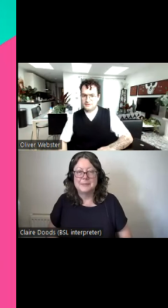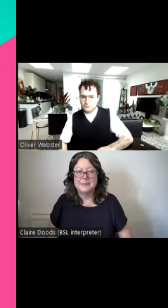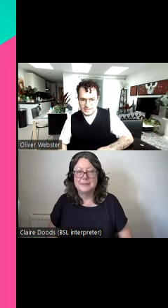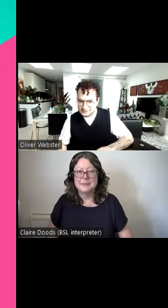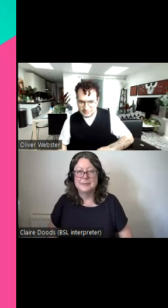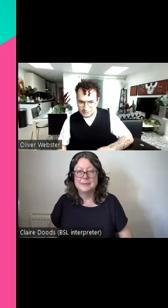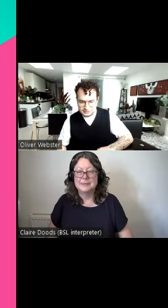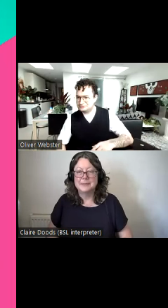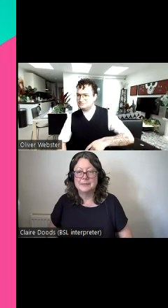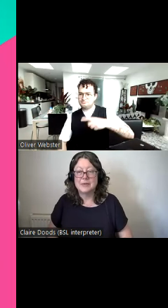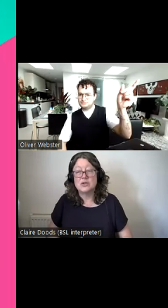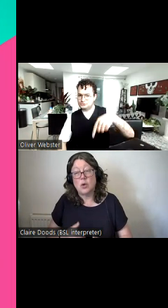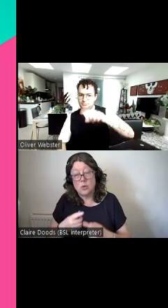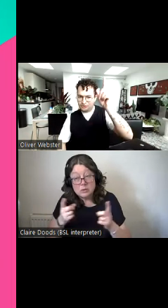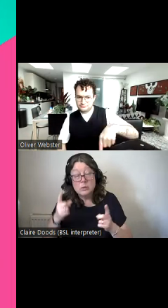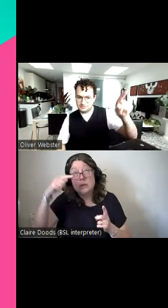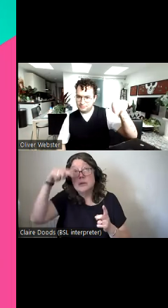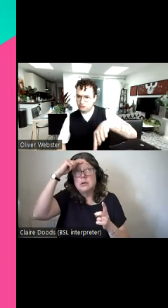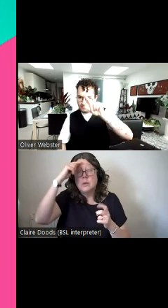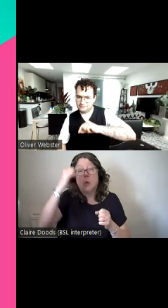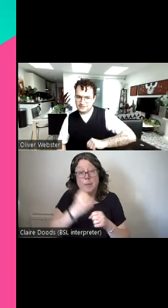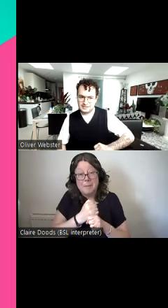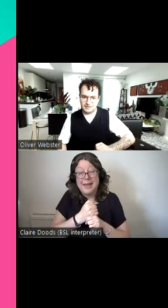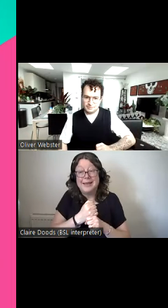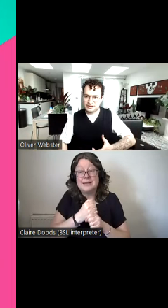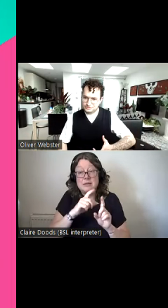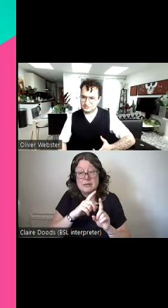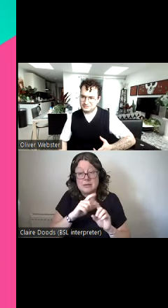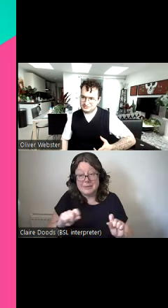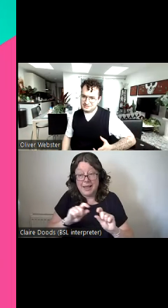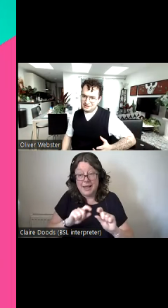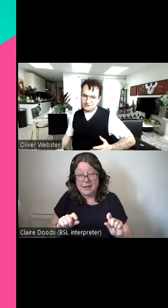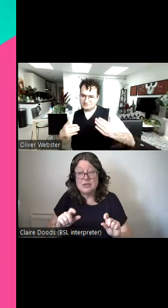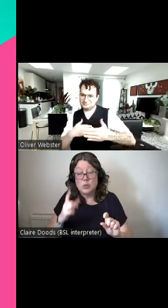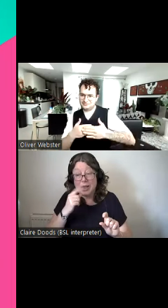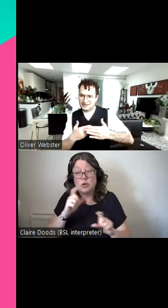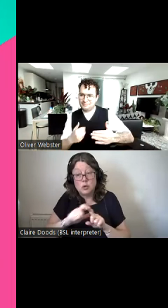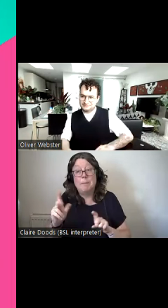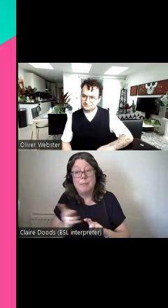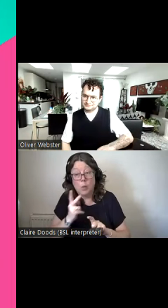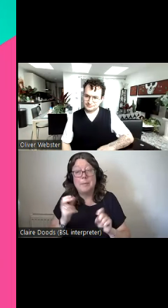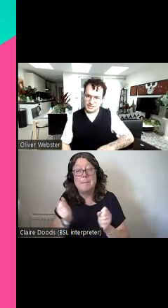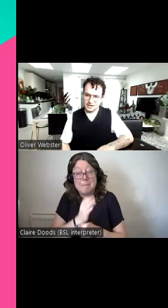If you're making the subtitles, do both. They've both got benefits, but make sure that they're not overlapping.